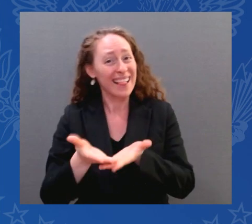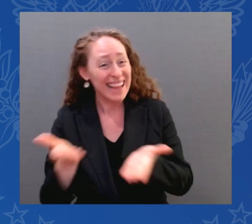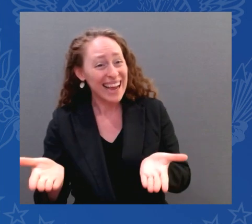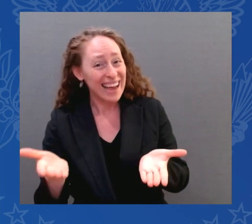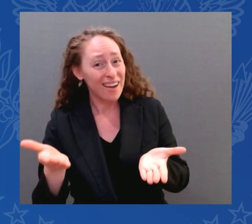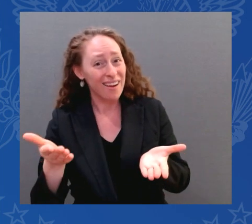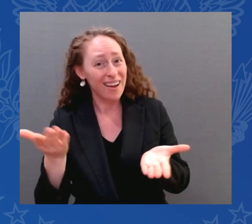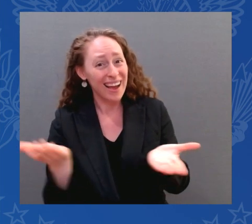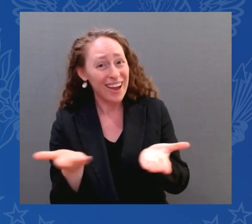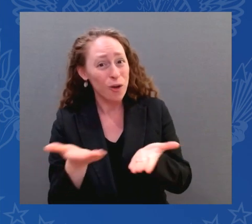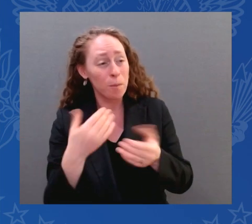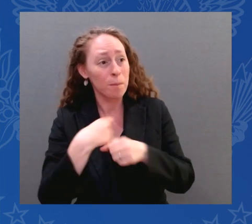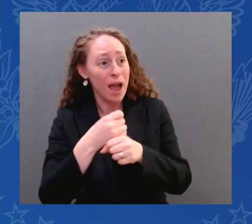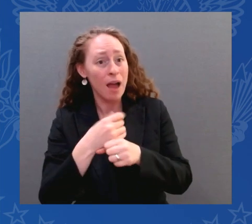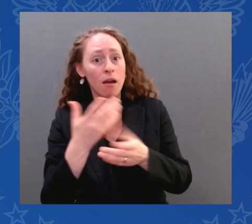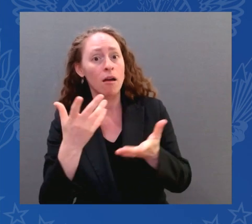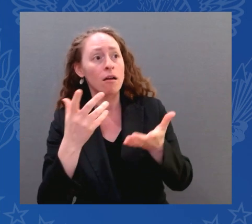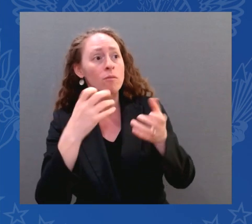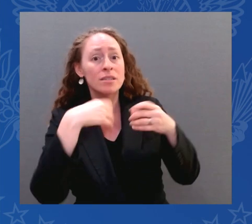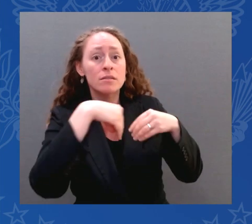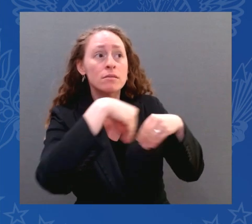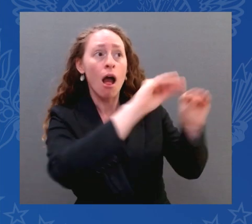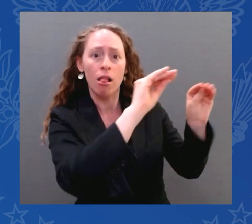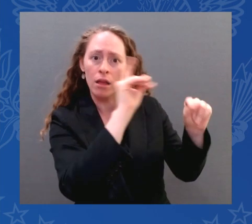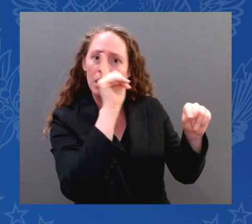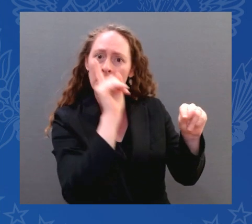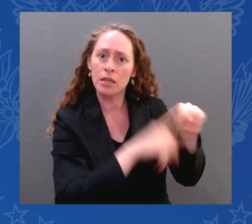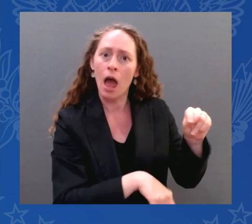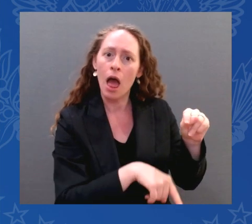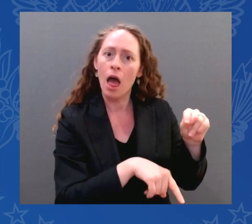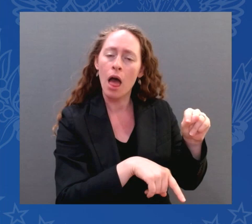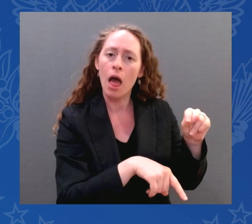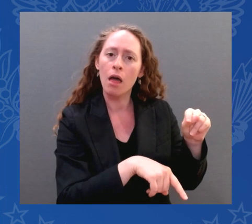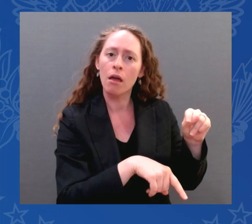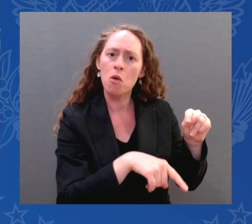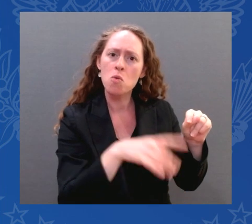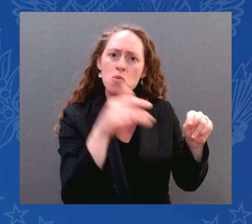So, Mr. President, I appreciate and we appreciate your support of this legislation.